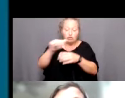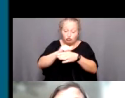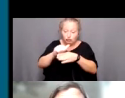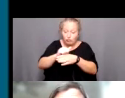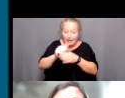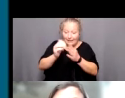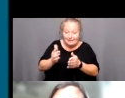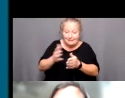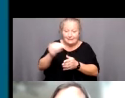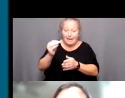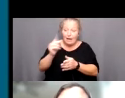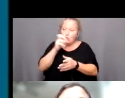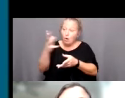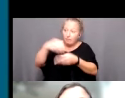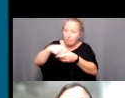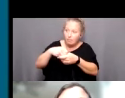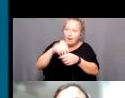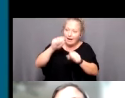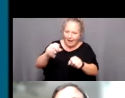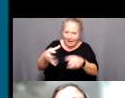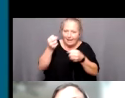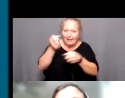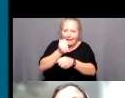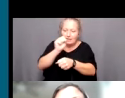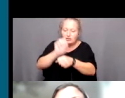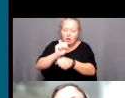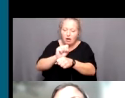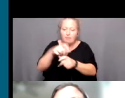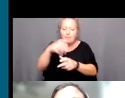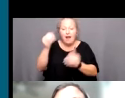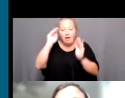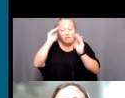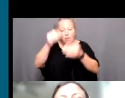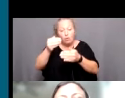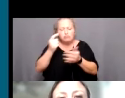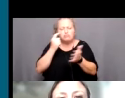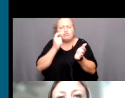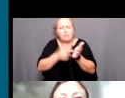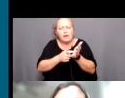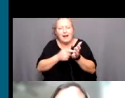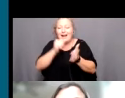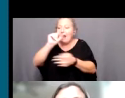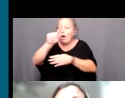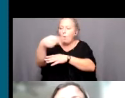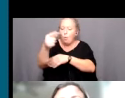get jobs and focus on recognizing it isn't workers only that need to be